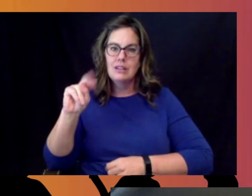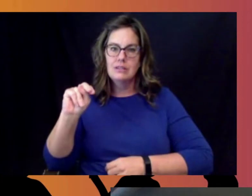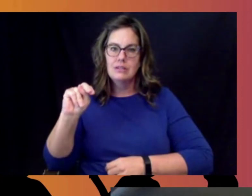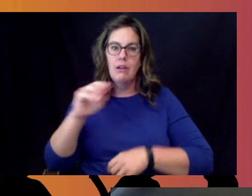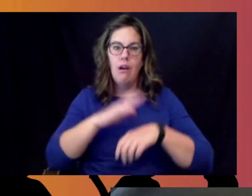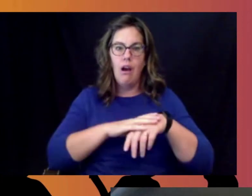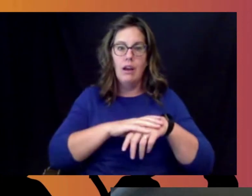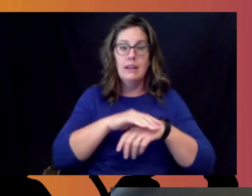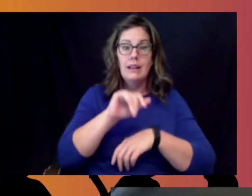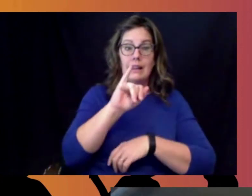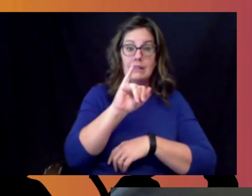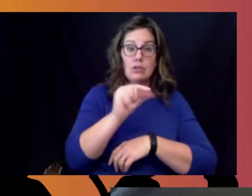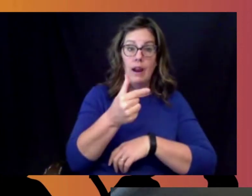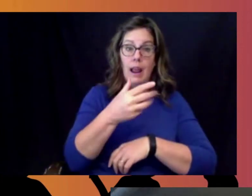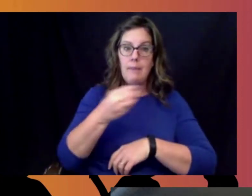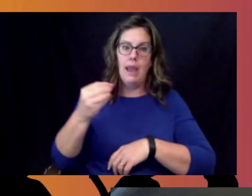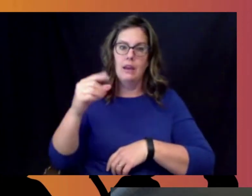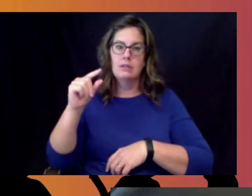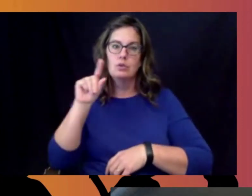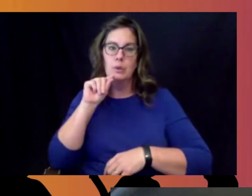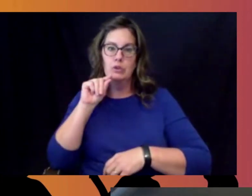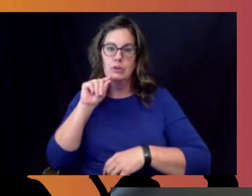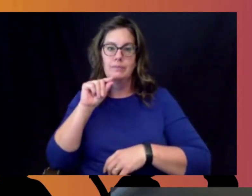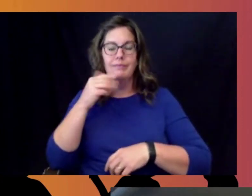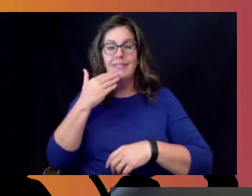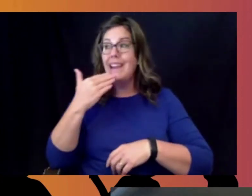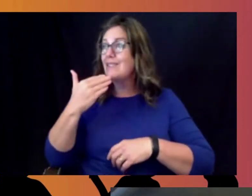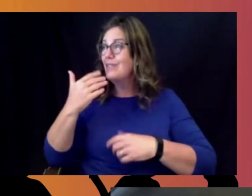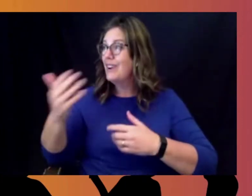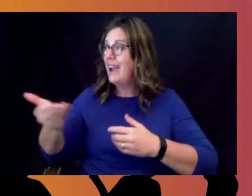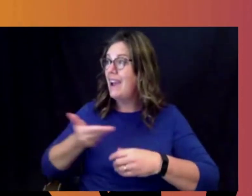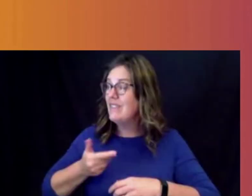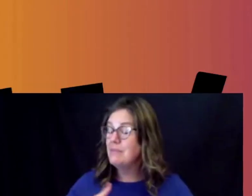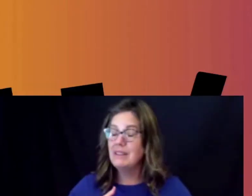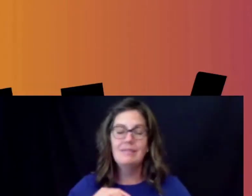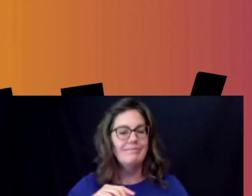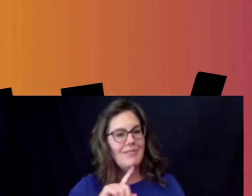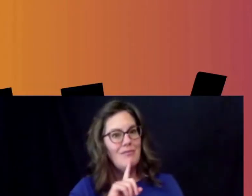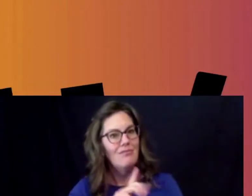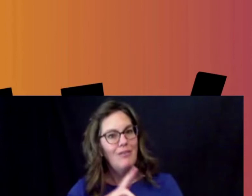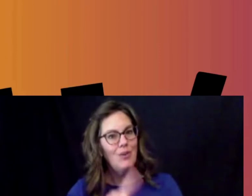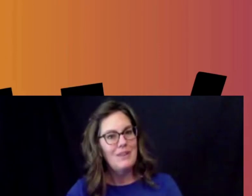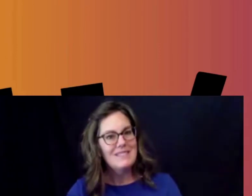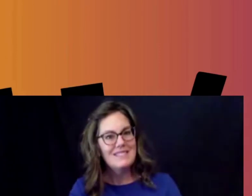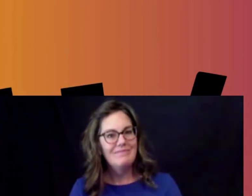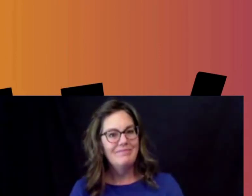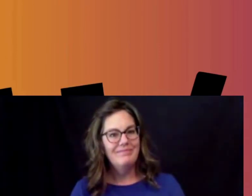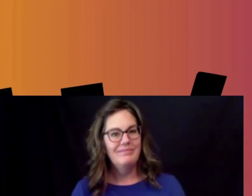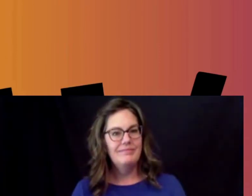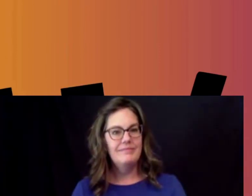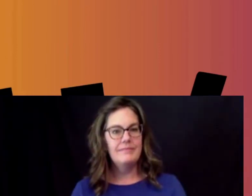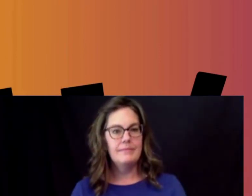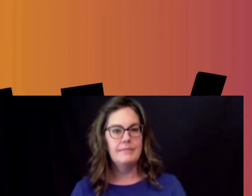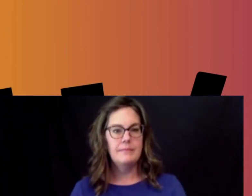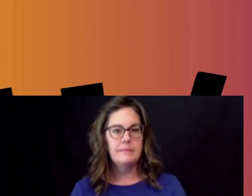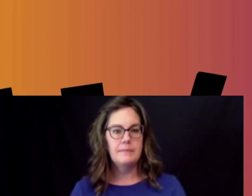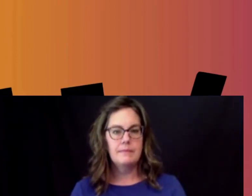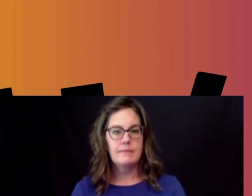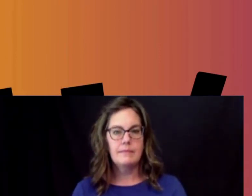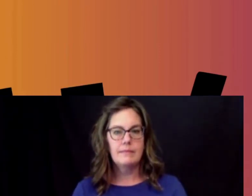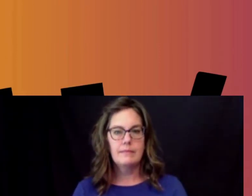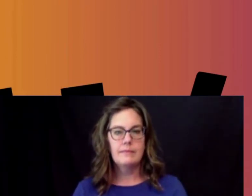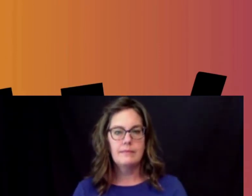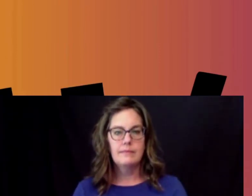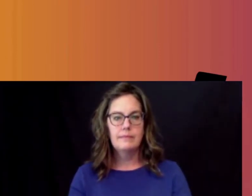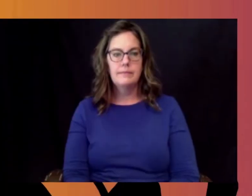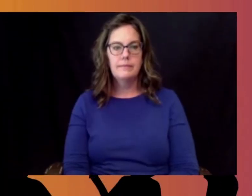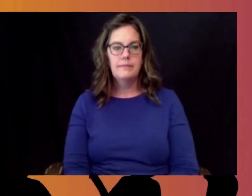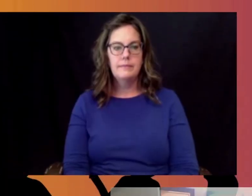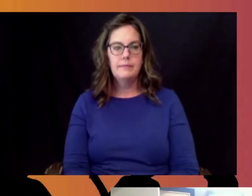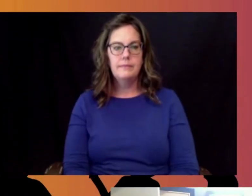thanks for having me of course